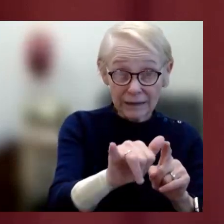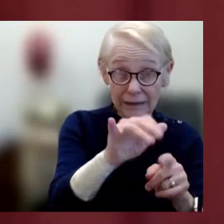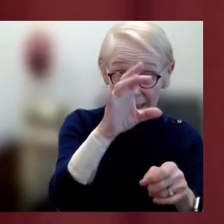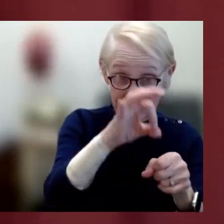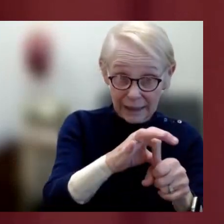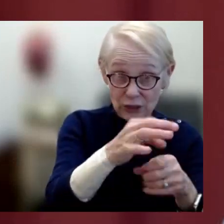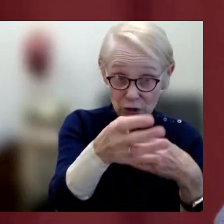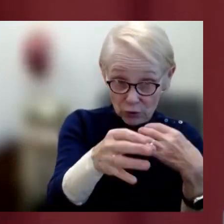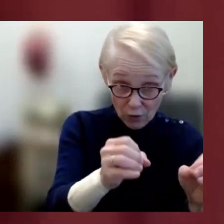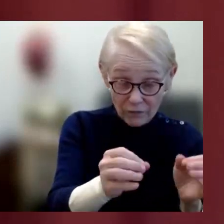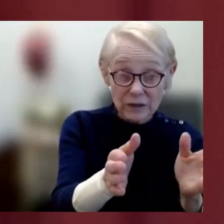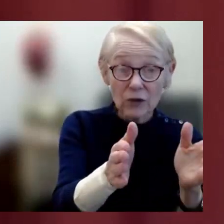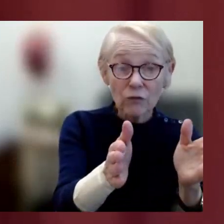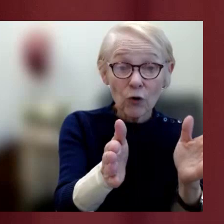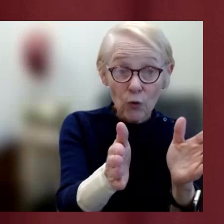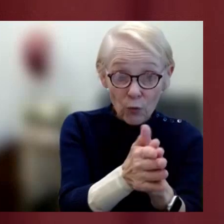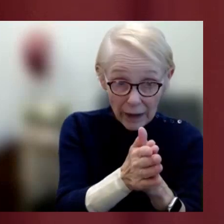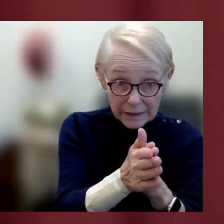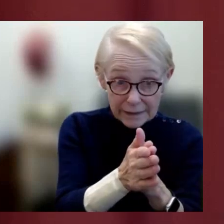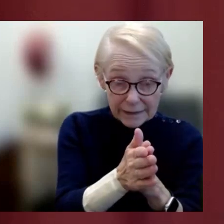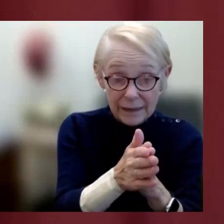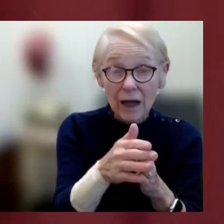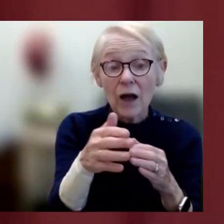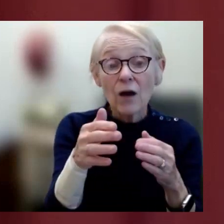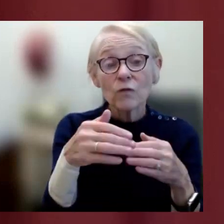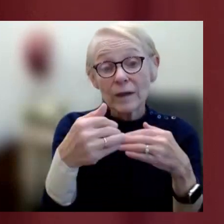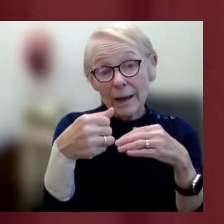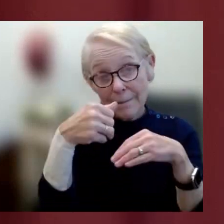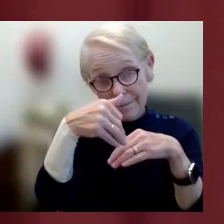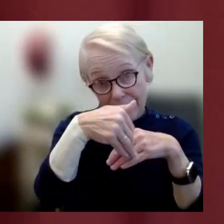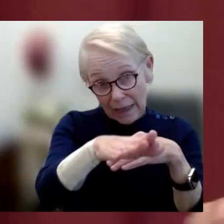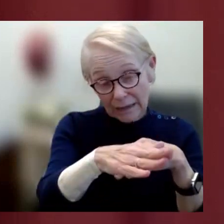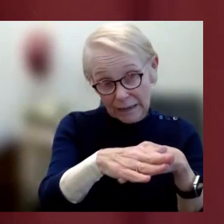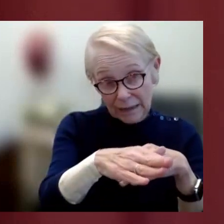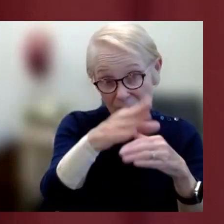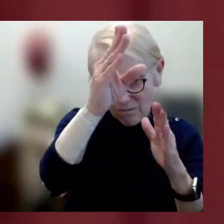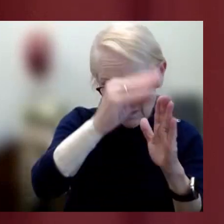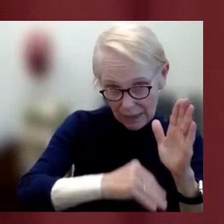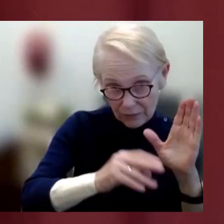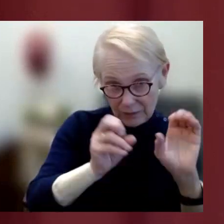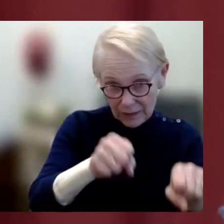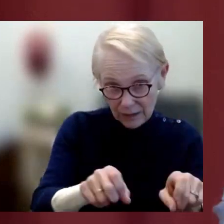request the mail-in ballot there and they can fill out the mail-in ballot they can uh deliver